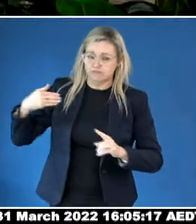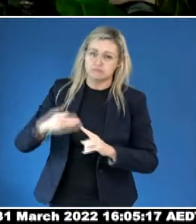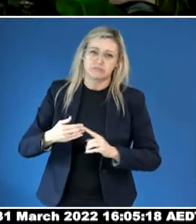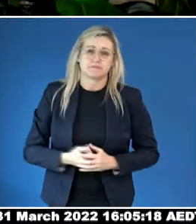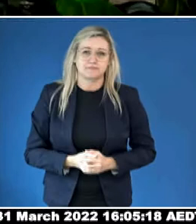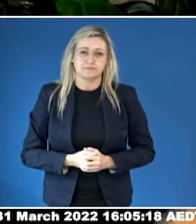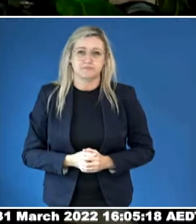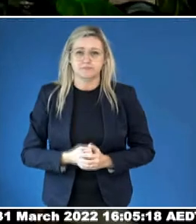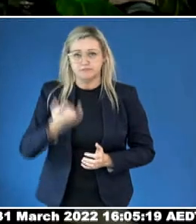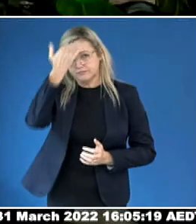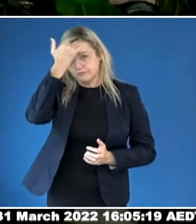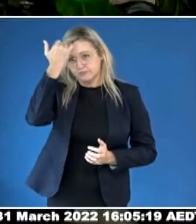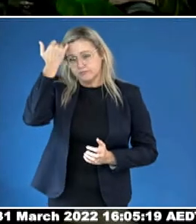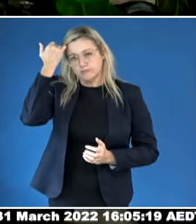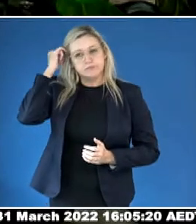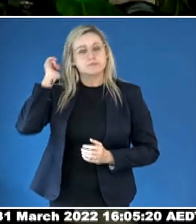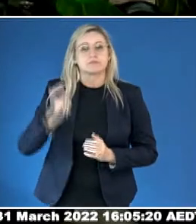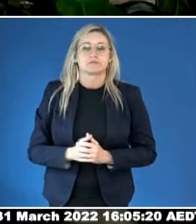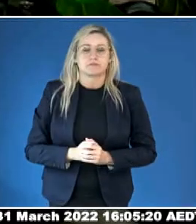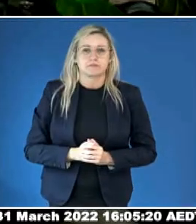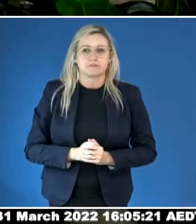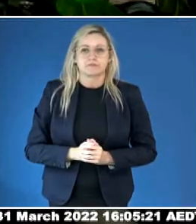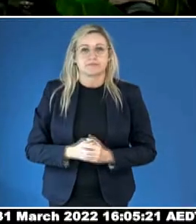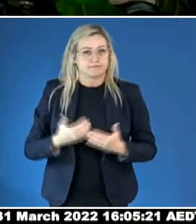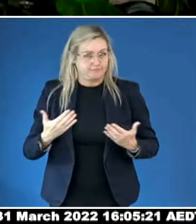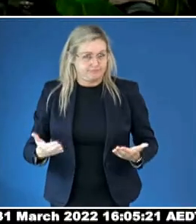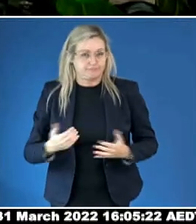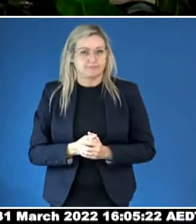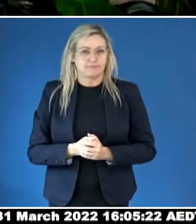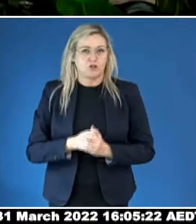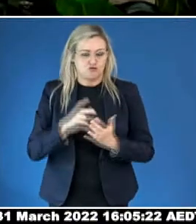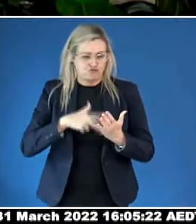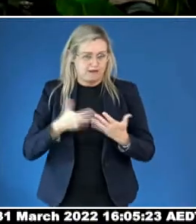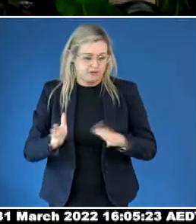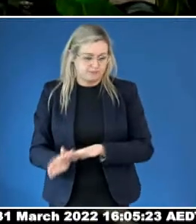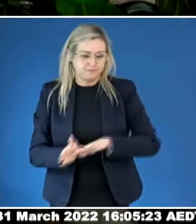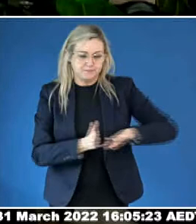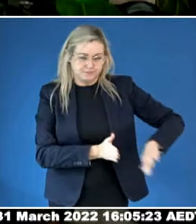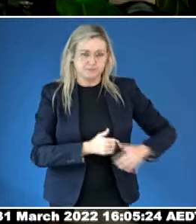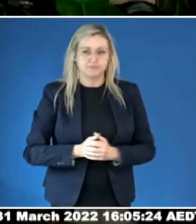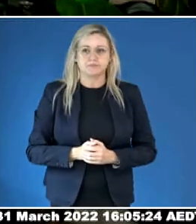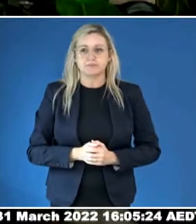I'm going to finish up, now, this part of the conversation and head over to our case